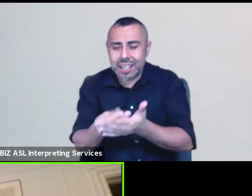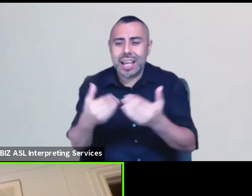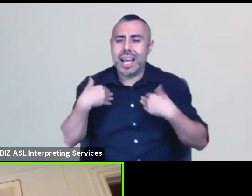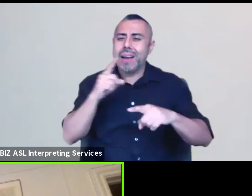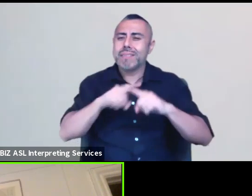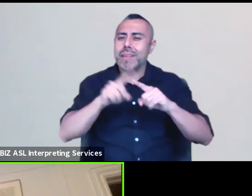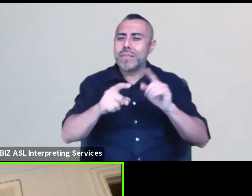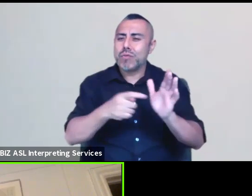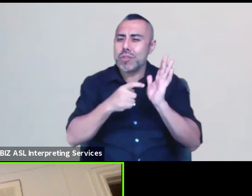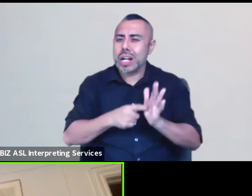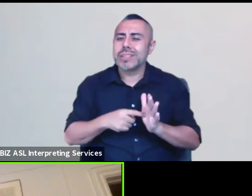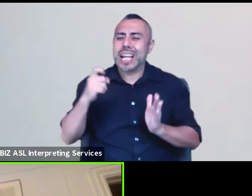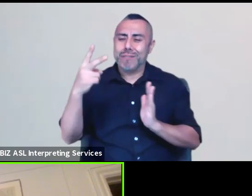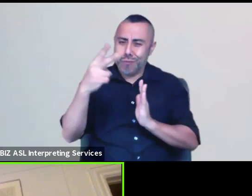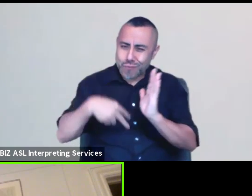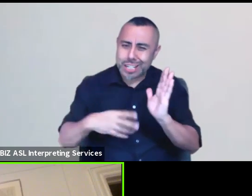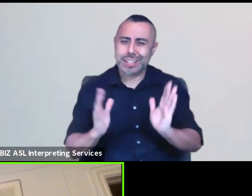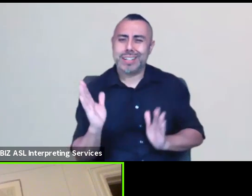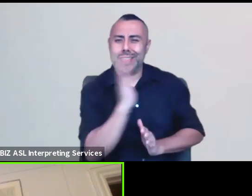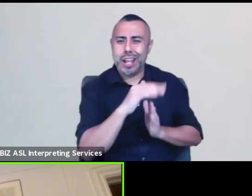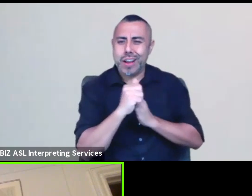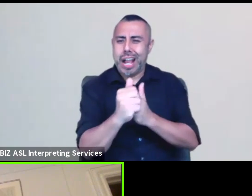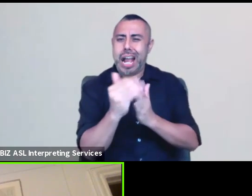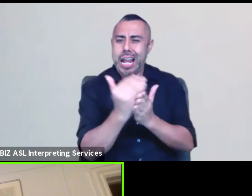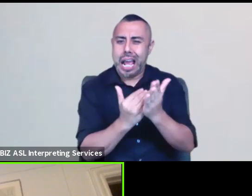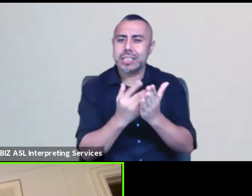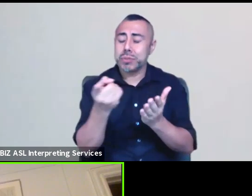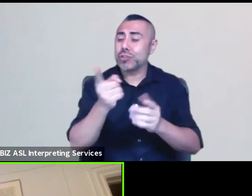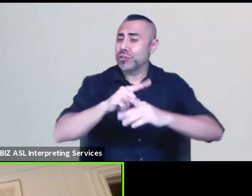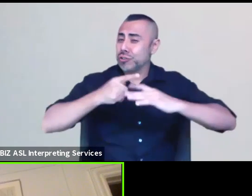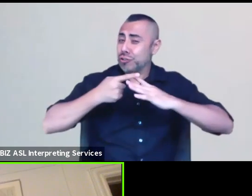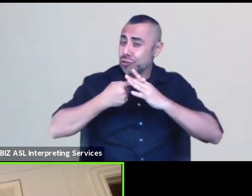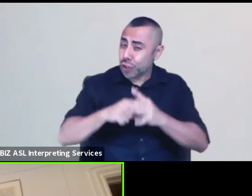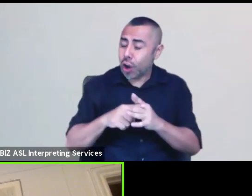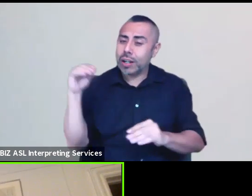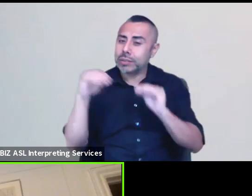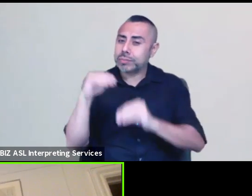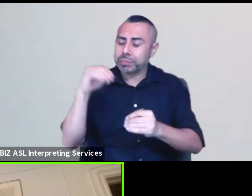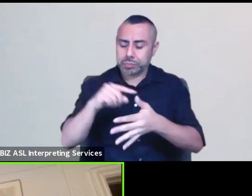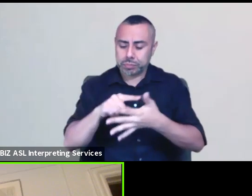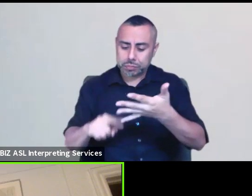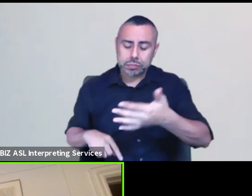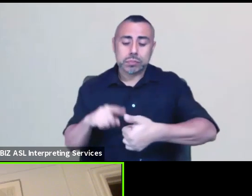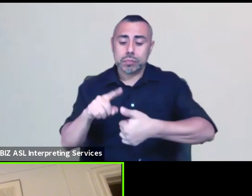But these are some of the things you should start compiling. Contracts or commitment letters